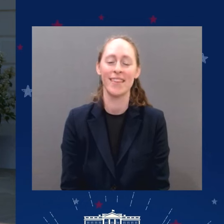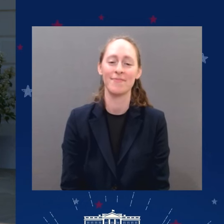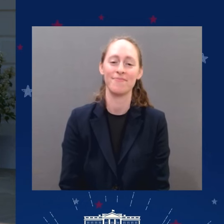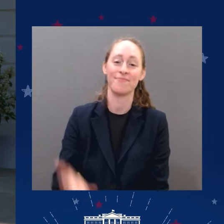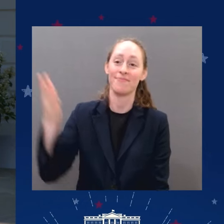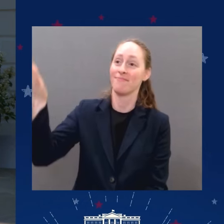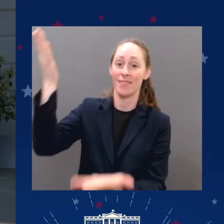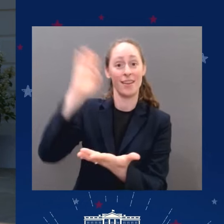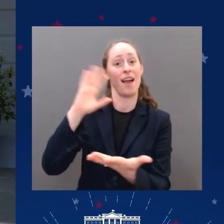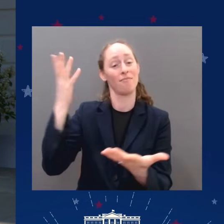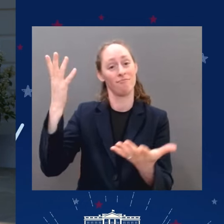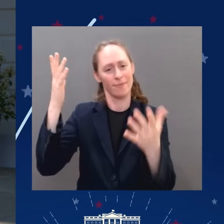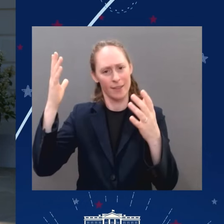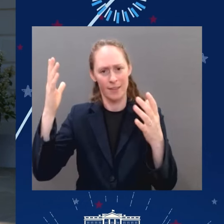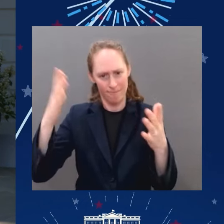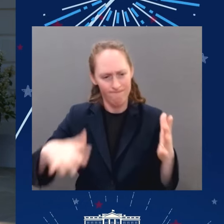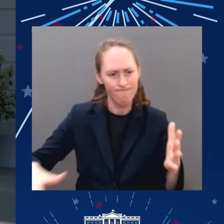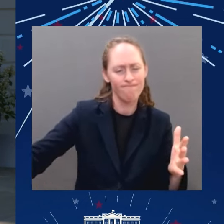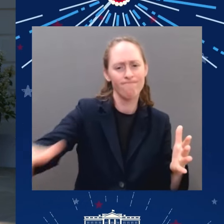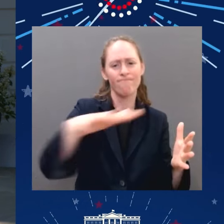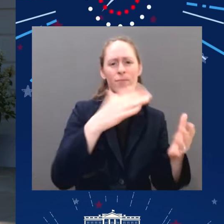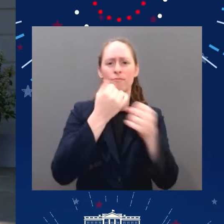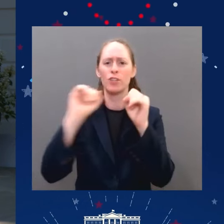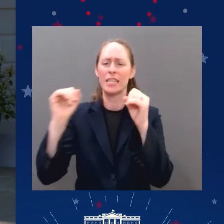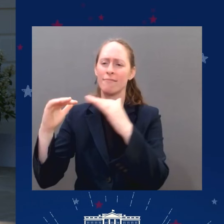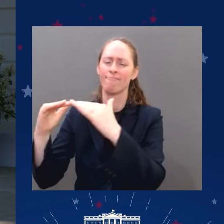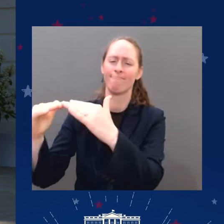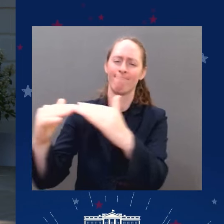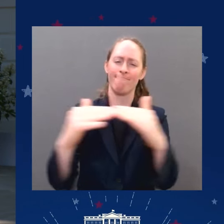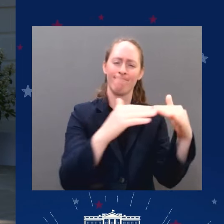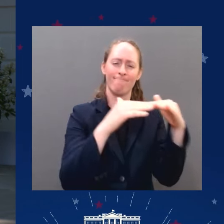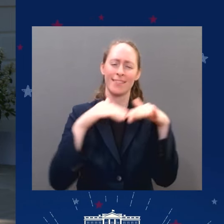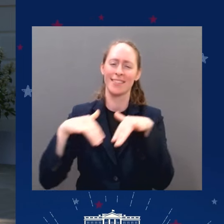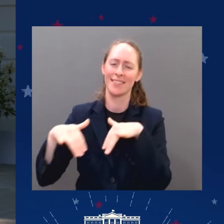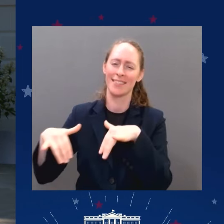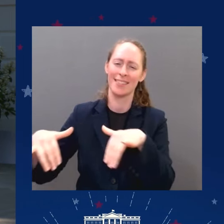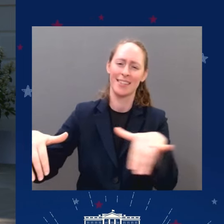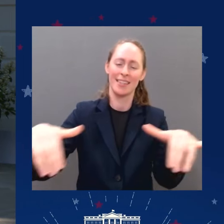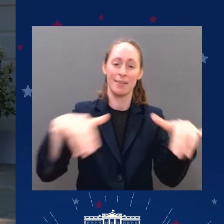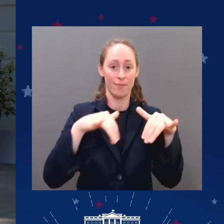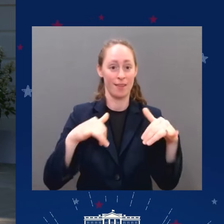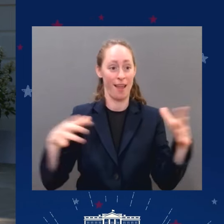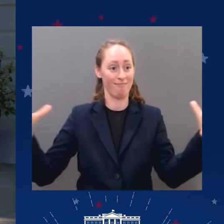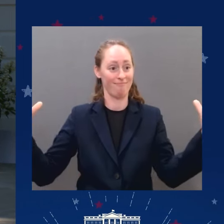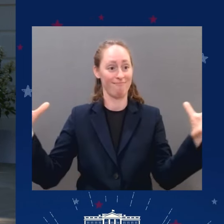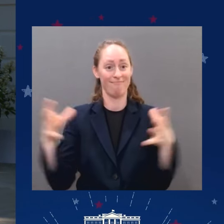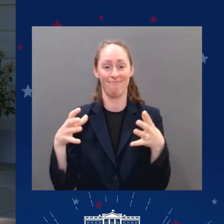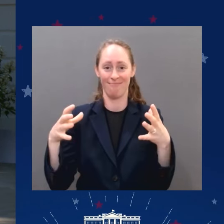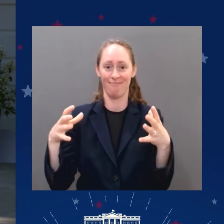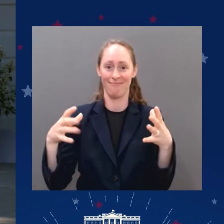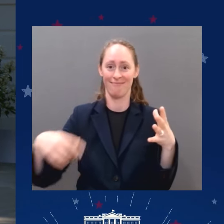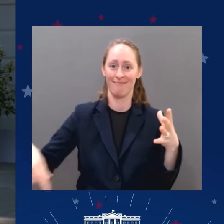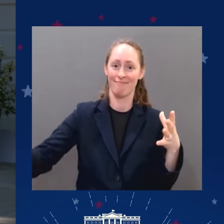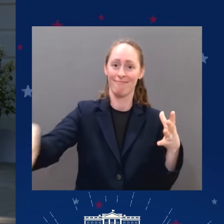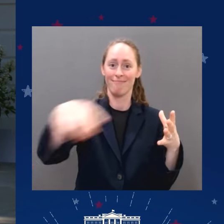you have gathered us here from across our land as we celebrate the birth of our beloved nation.